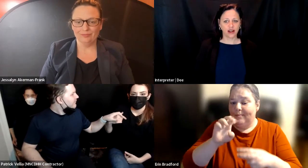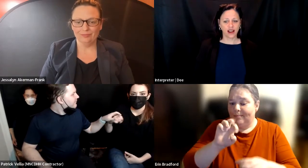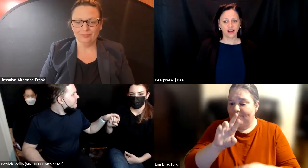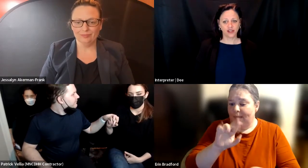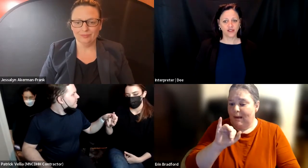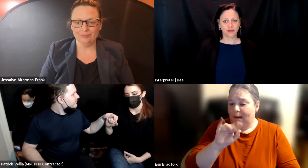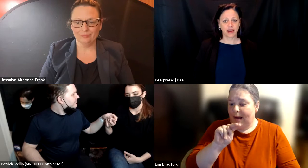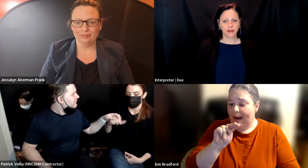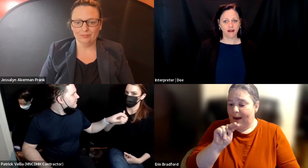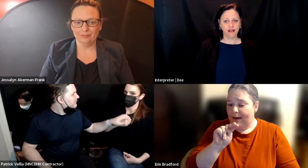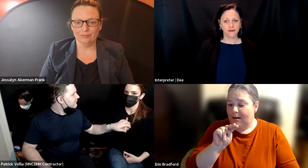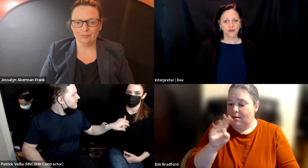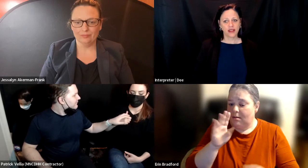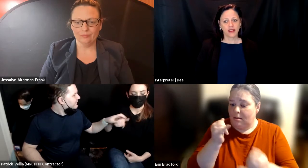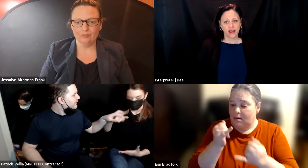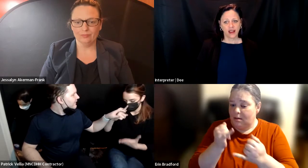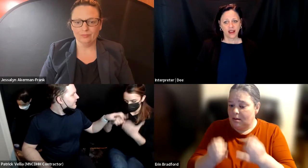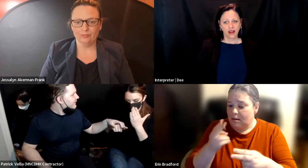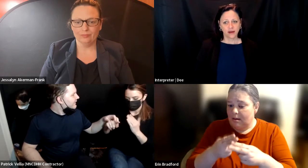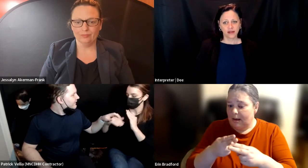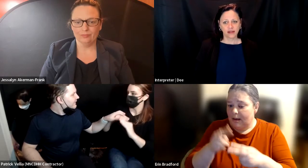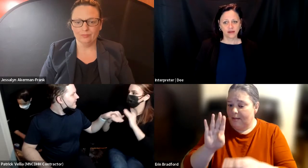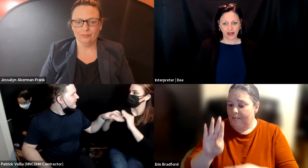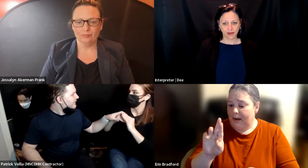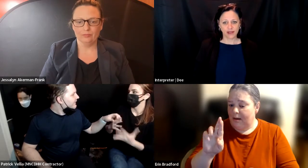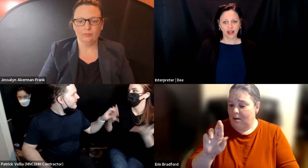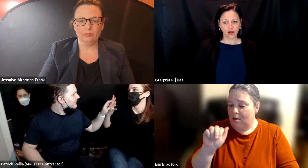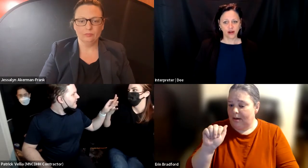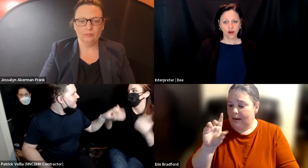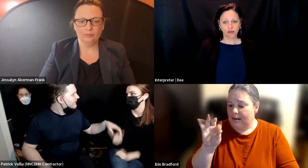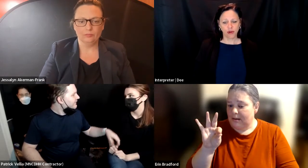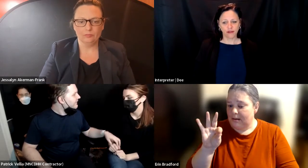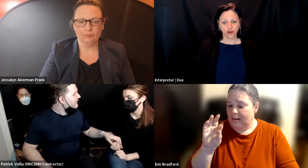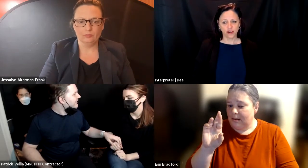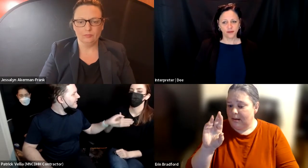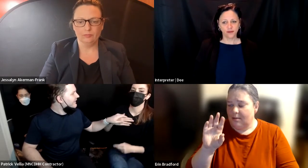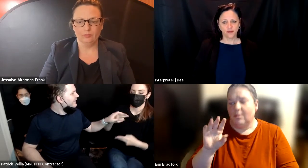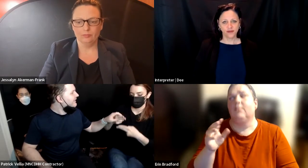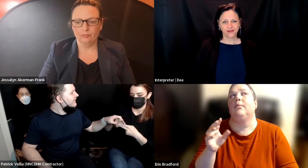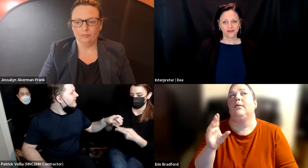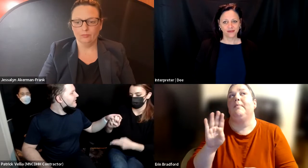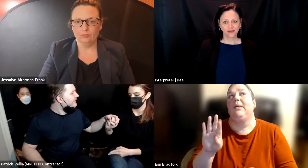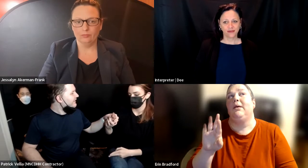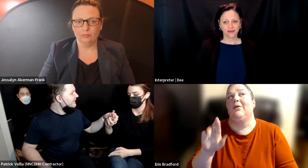Jessalyn: And we've just added Erin to the screen. Erin: I'm sorry, this is Erin. I should have checked my email.